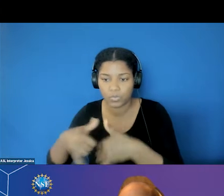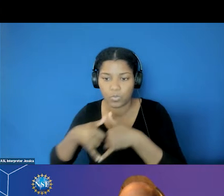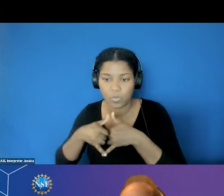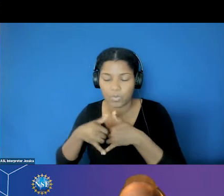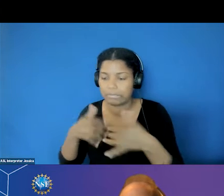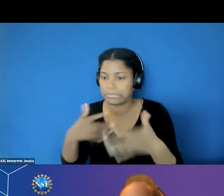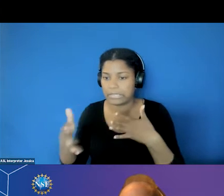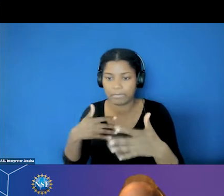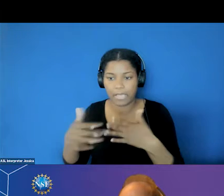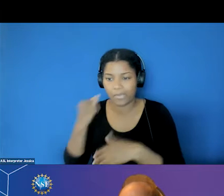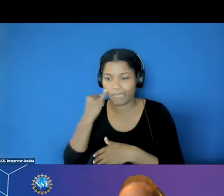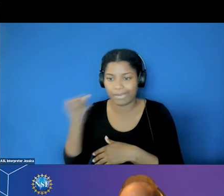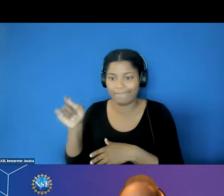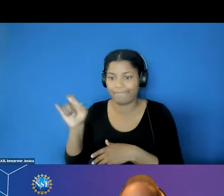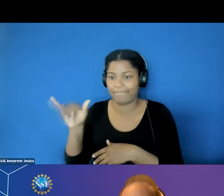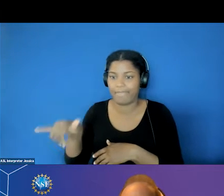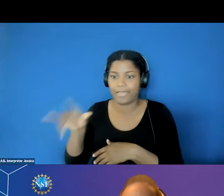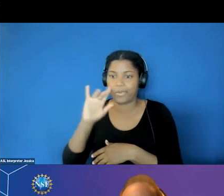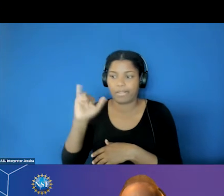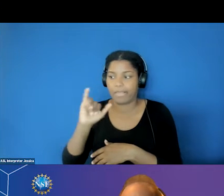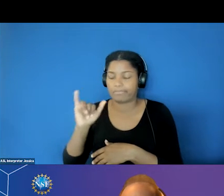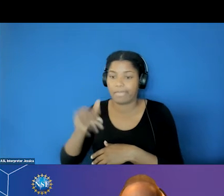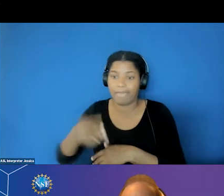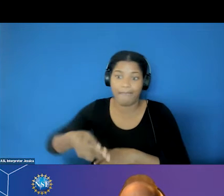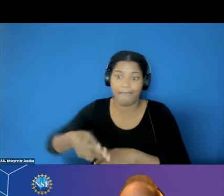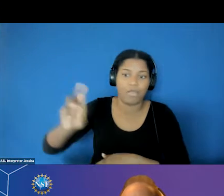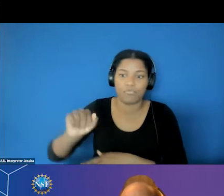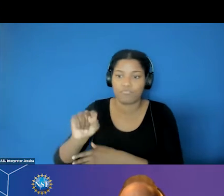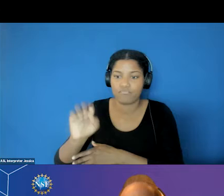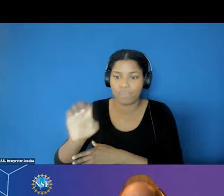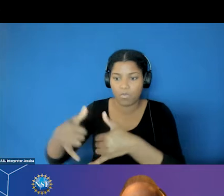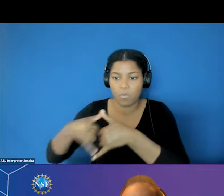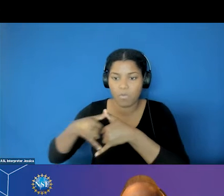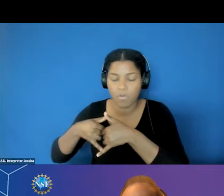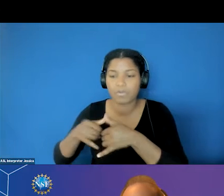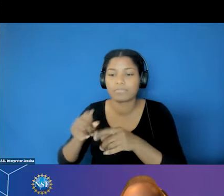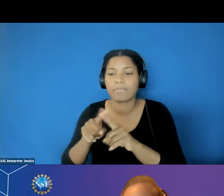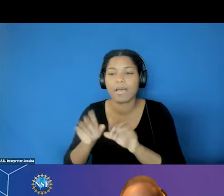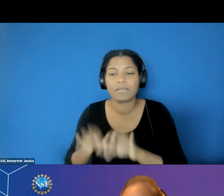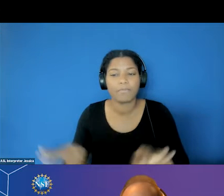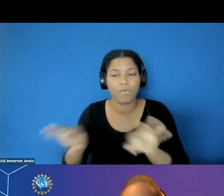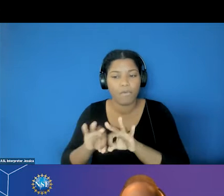rated proposals in the entire competition. So, we have a reserve for large proposals.